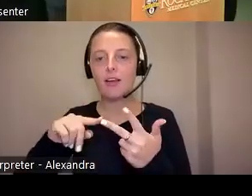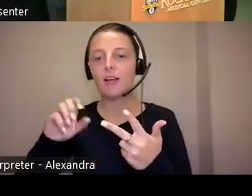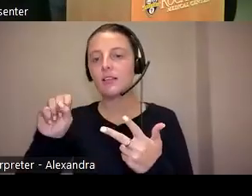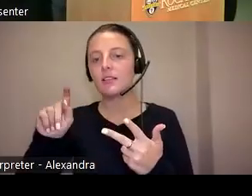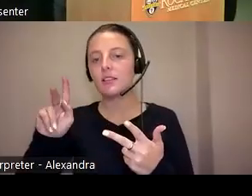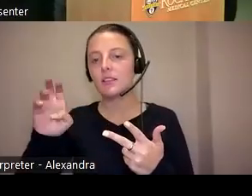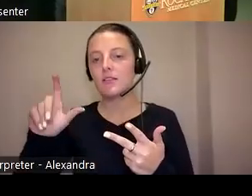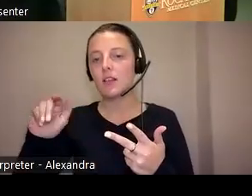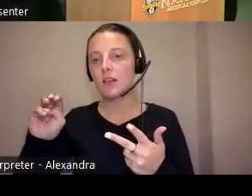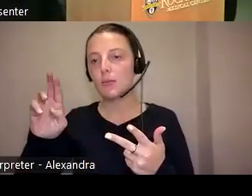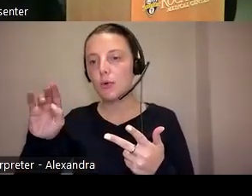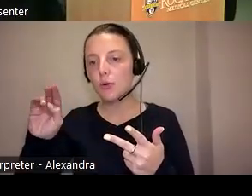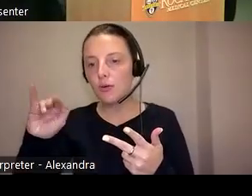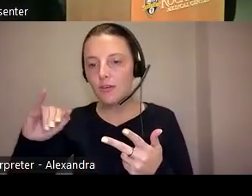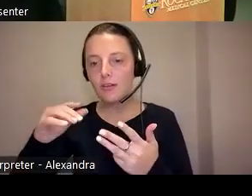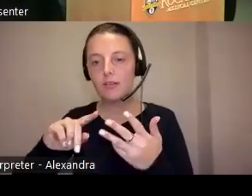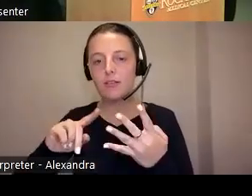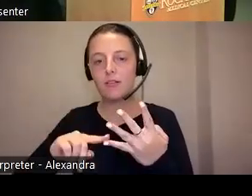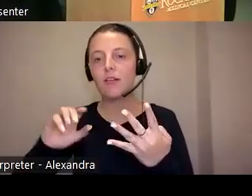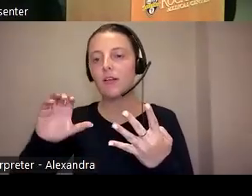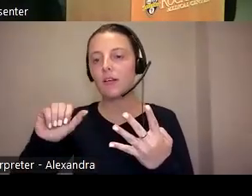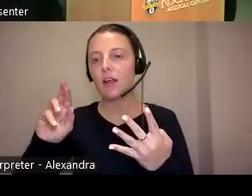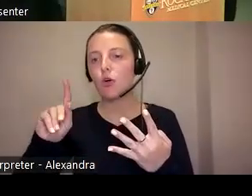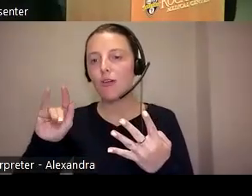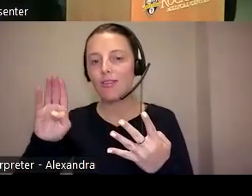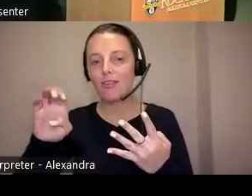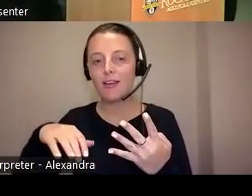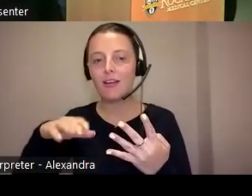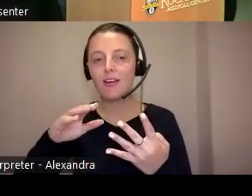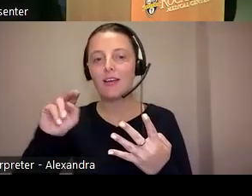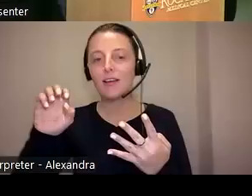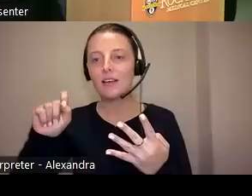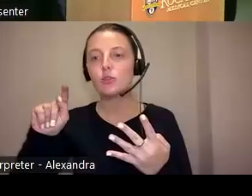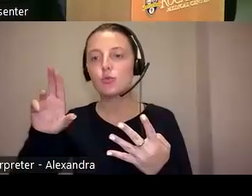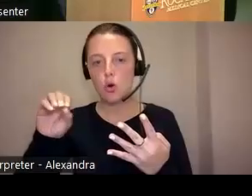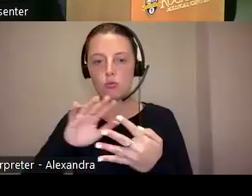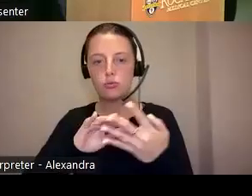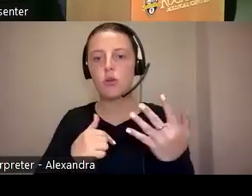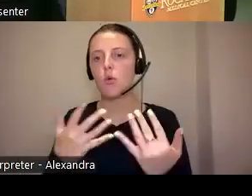So Eric reminds us that in the 1970s our chair Harut Babigian stands up a crisis call